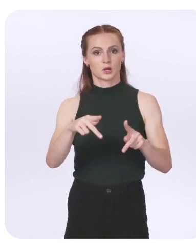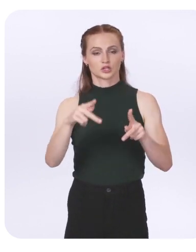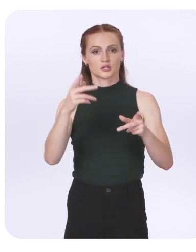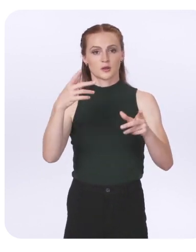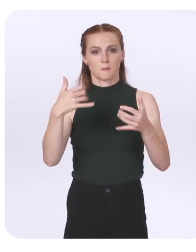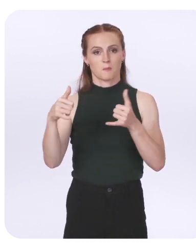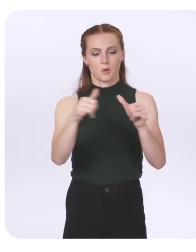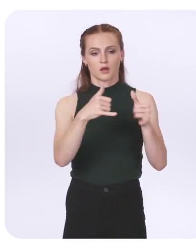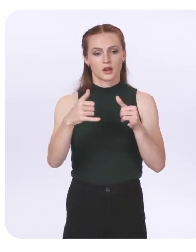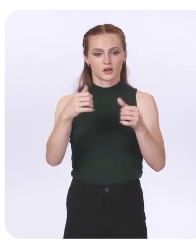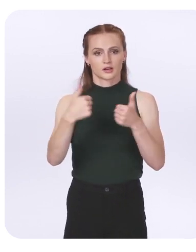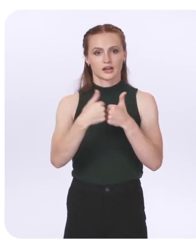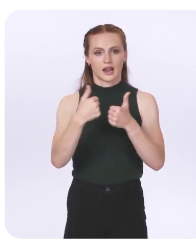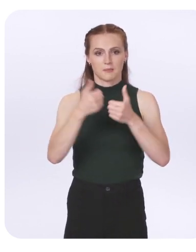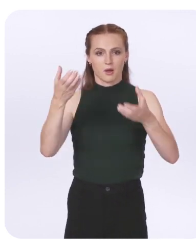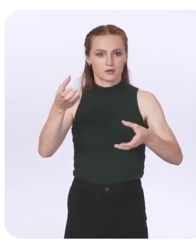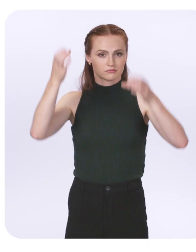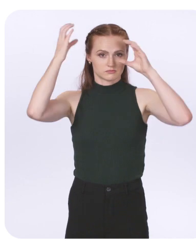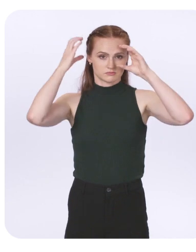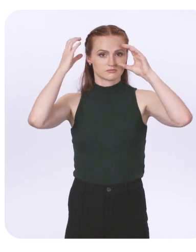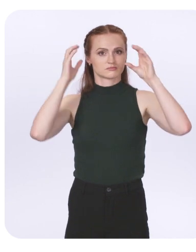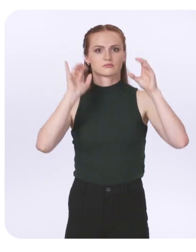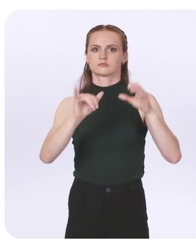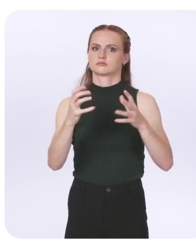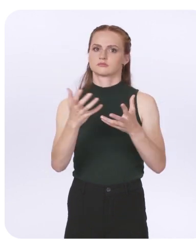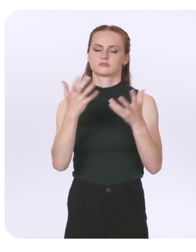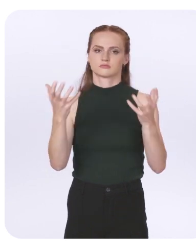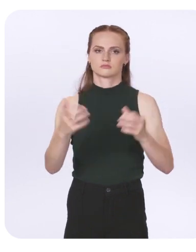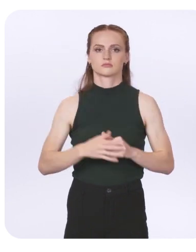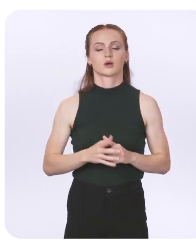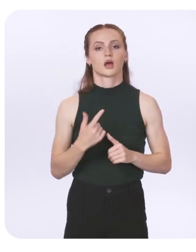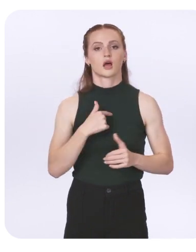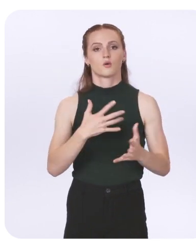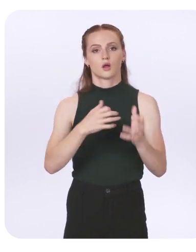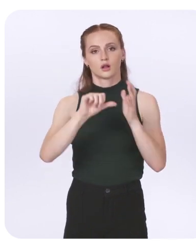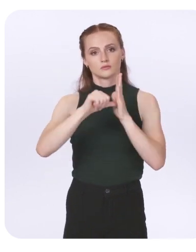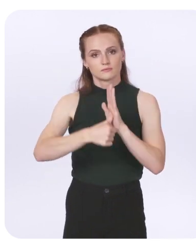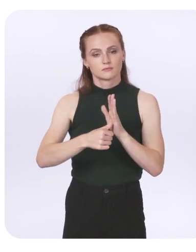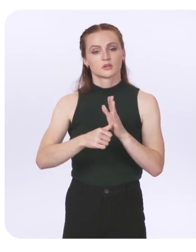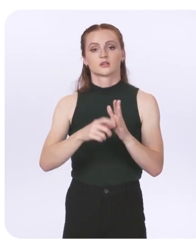And I want to stress that it’s critical to profile and optimize as you go.